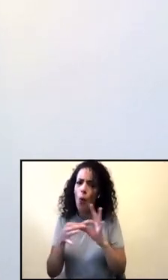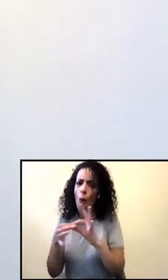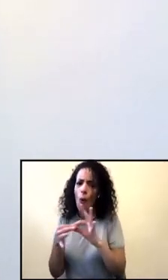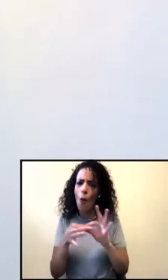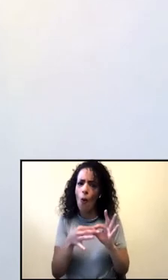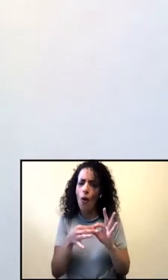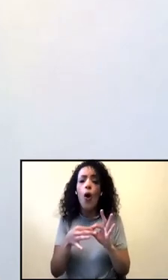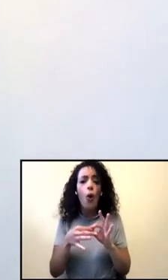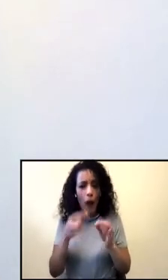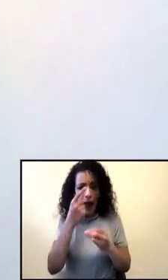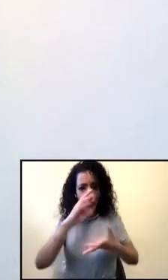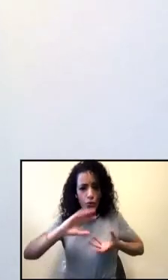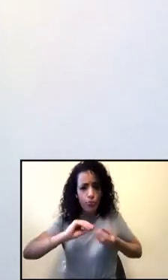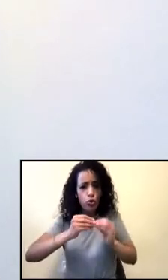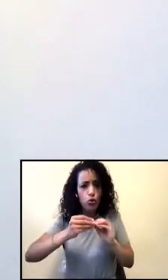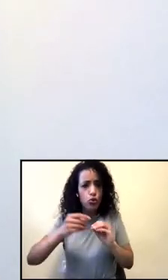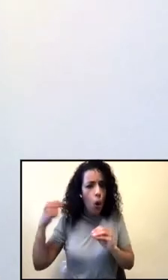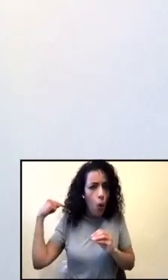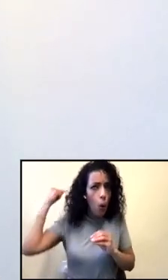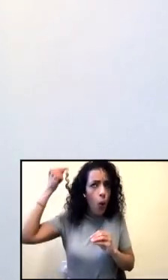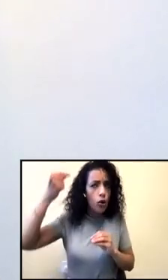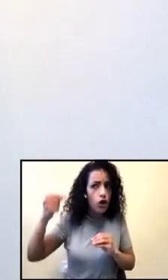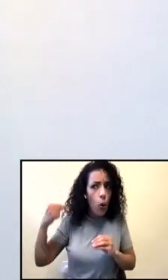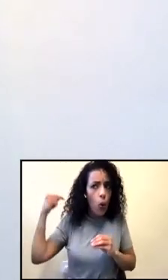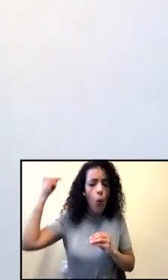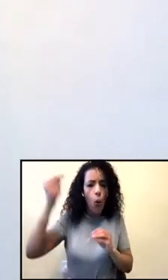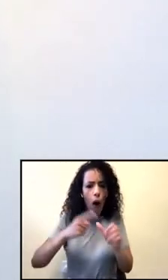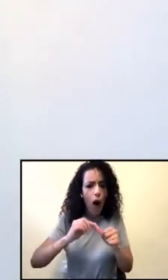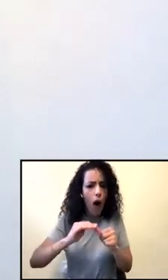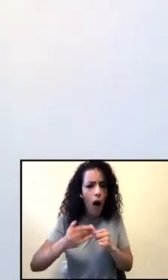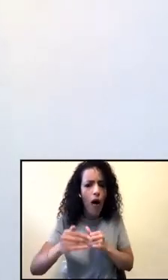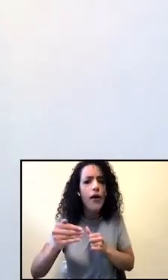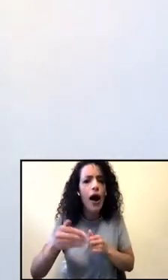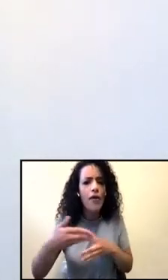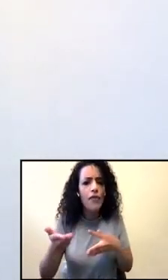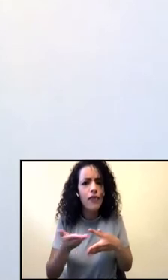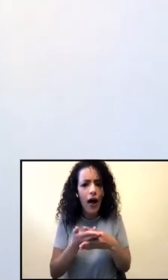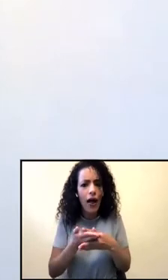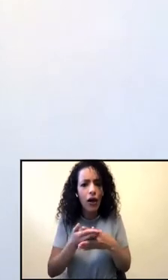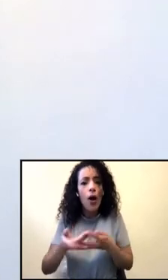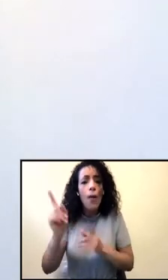audio archive of experiences of stories that were otherwise not been sufficiently recorded or heard.